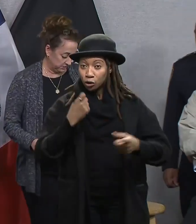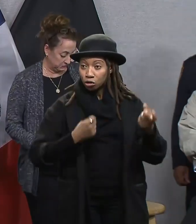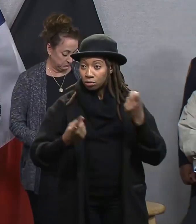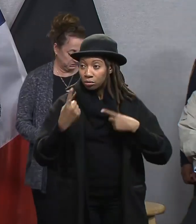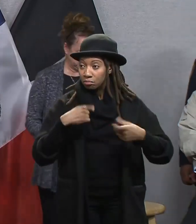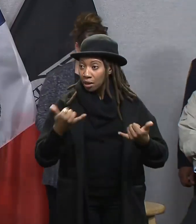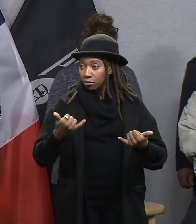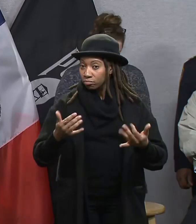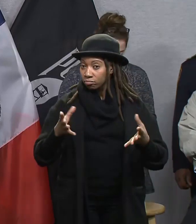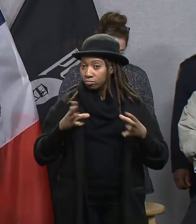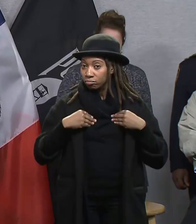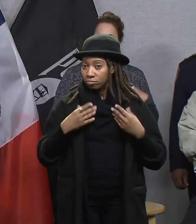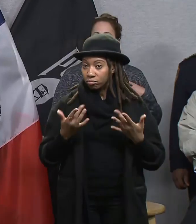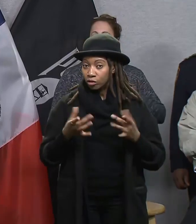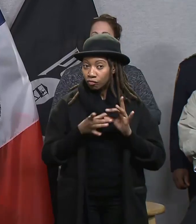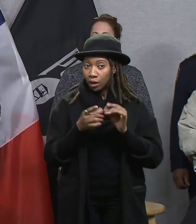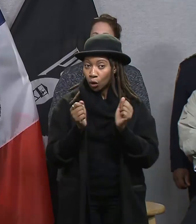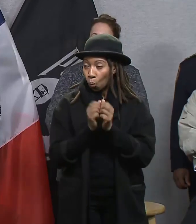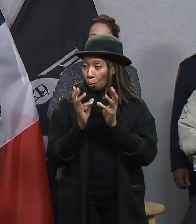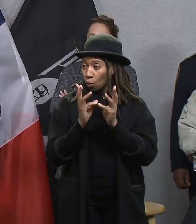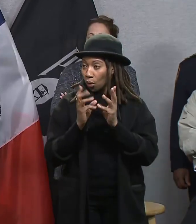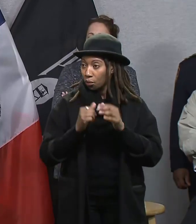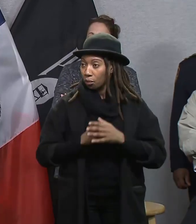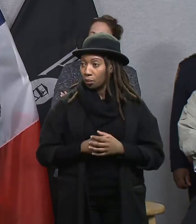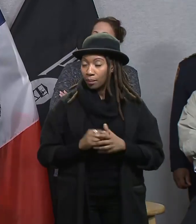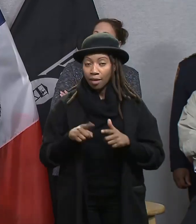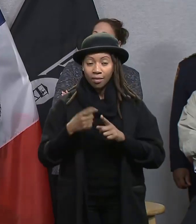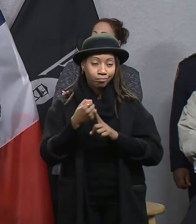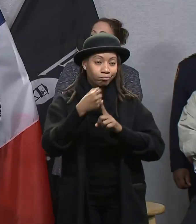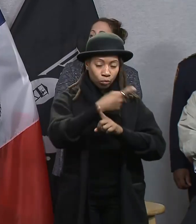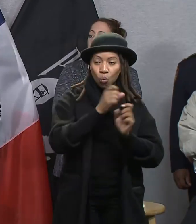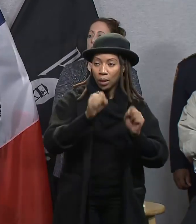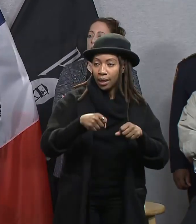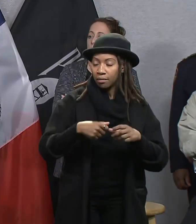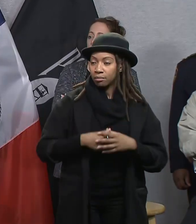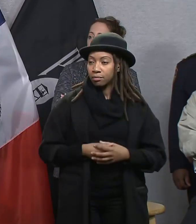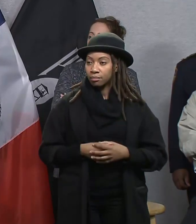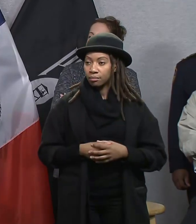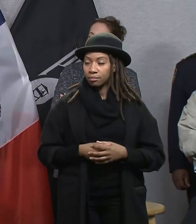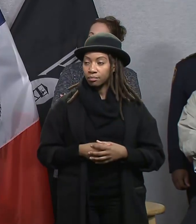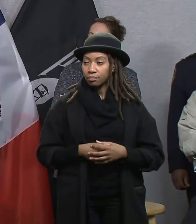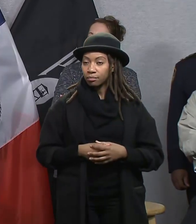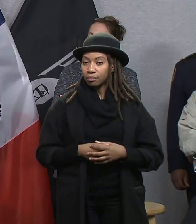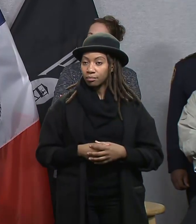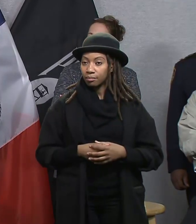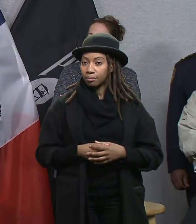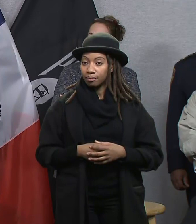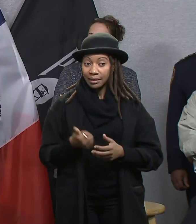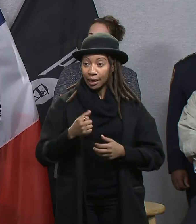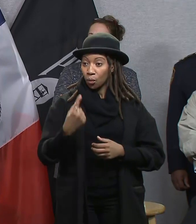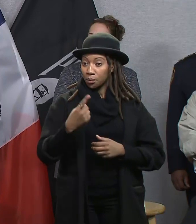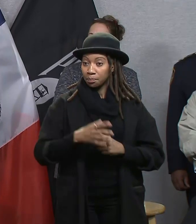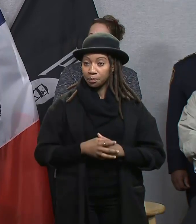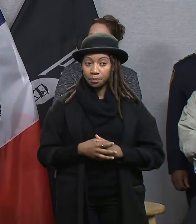OF THE WEEK. THANK YOU VERY MUCH. ESQUONTIS? WERE GOING TO TAKE QUESTIONS